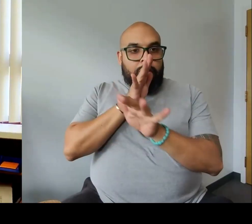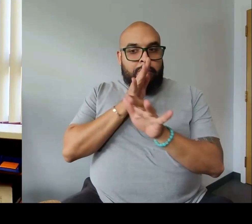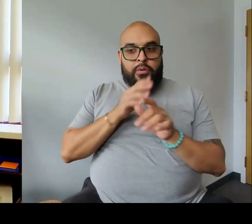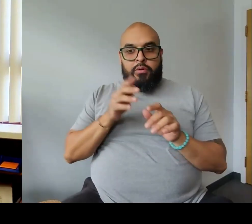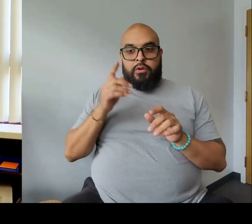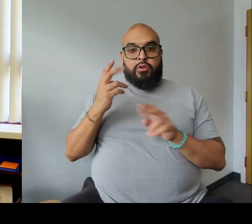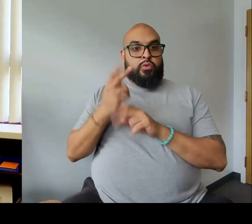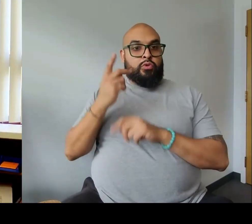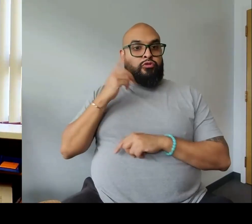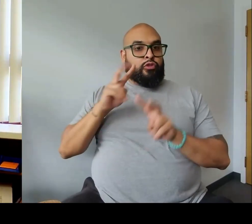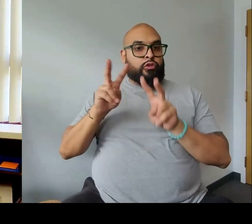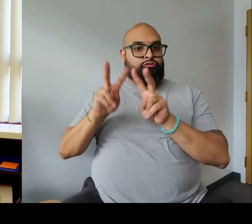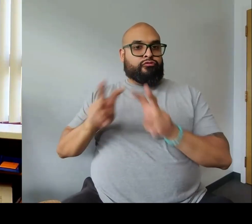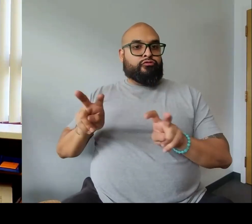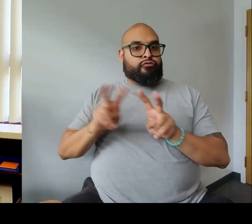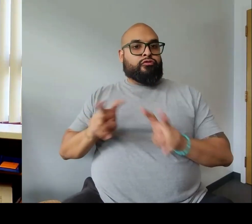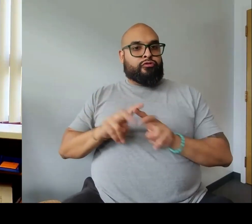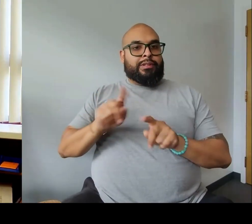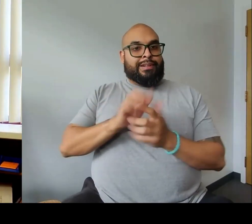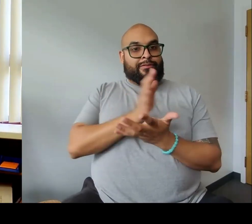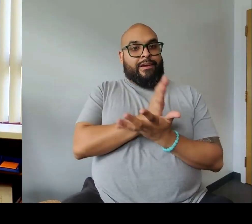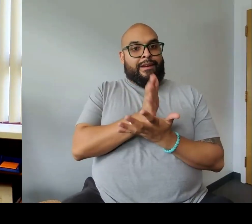And for this question, it looks like we have Beth and May again.